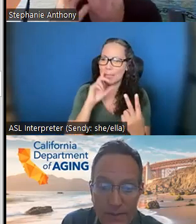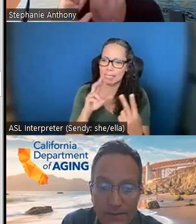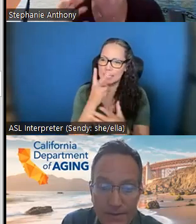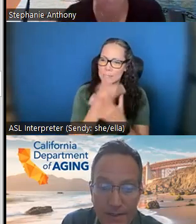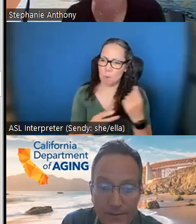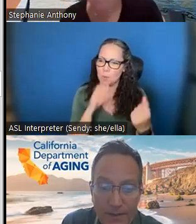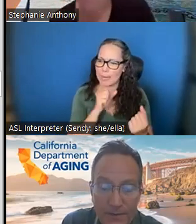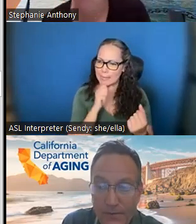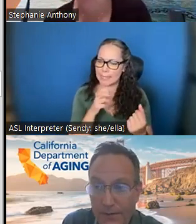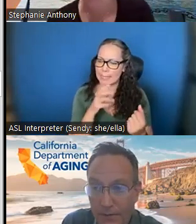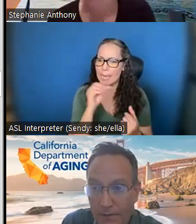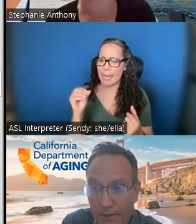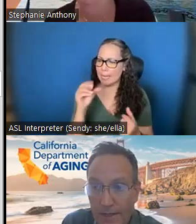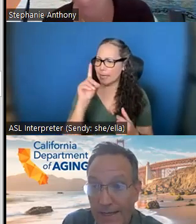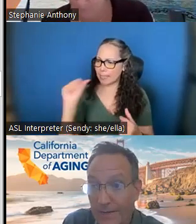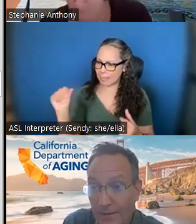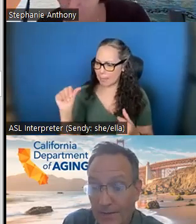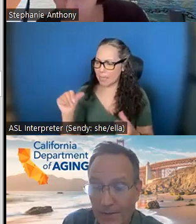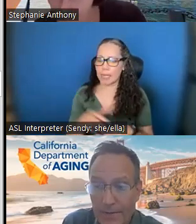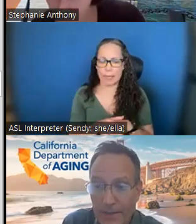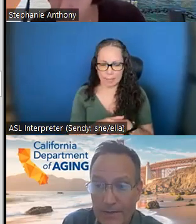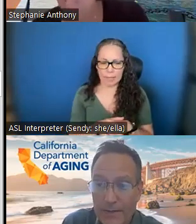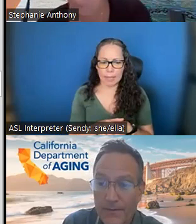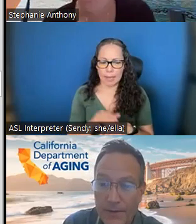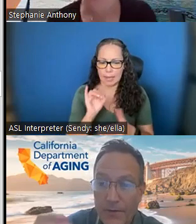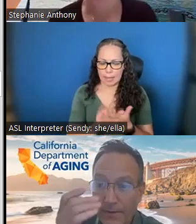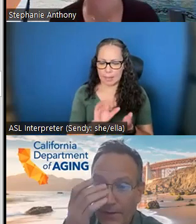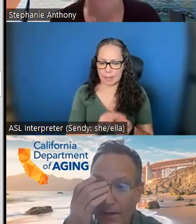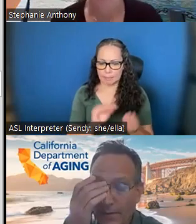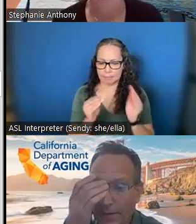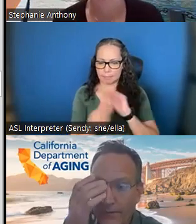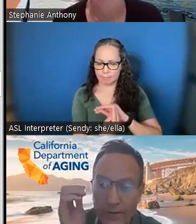do set up the snow wrong door uh system it's definitely going to be a collaborative effort